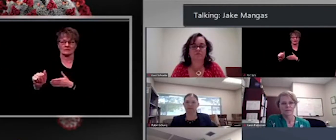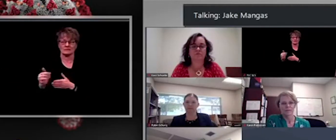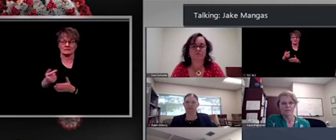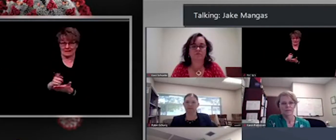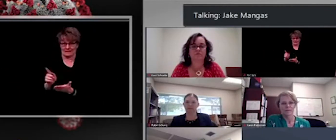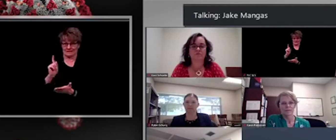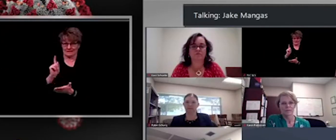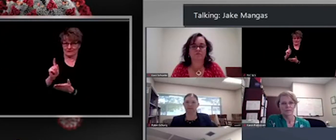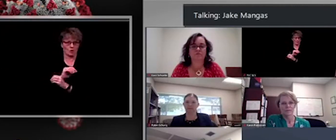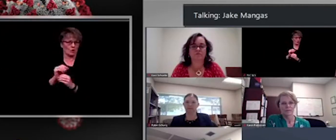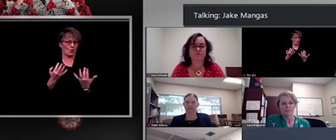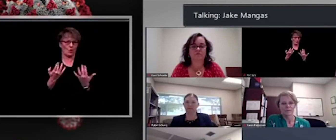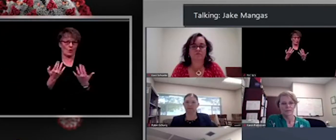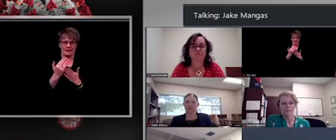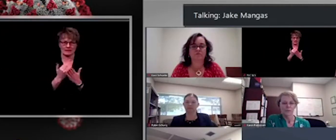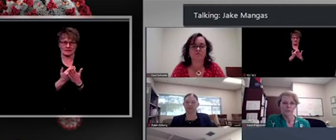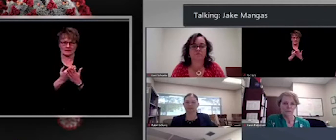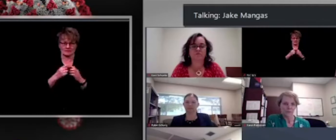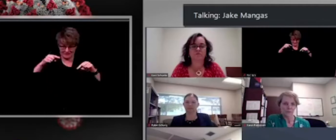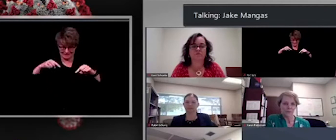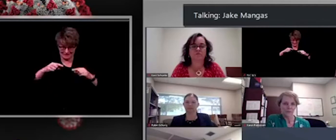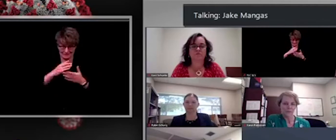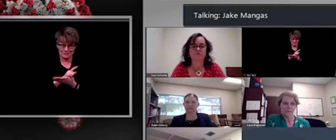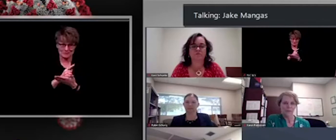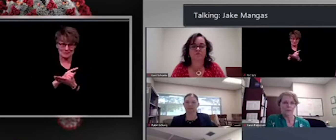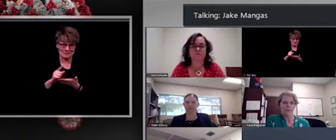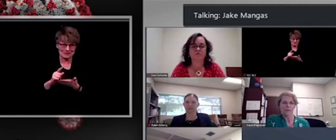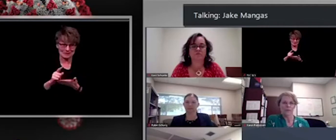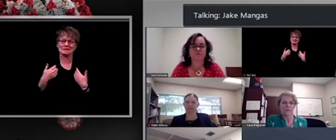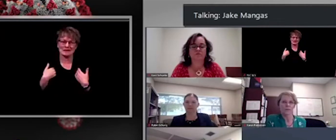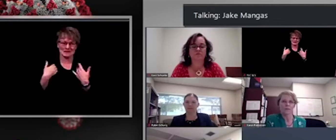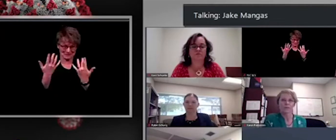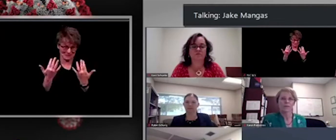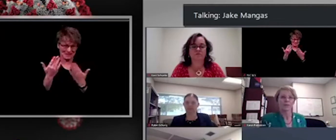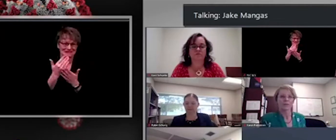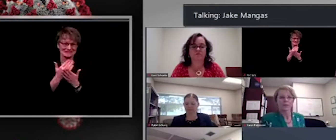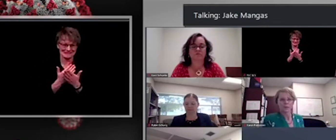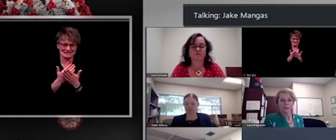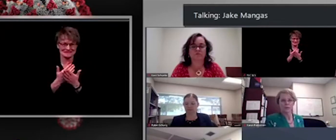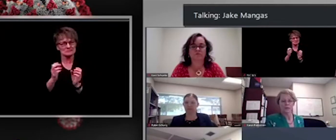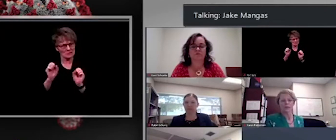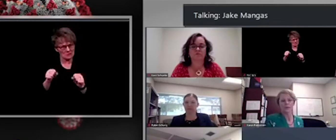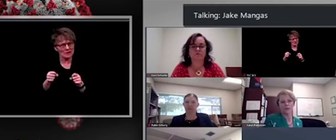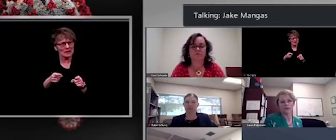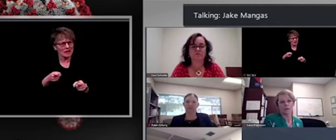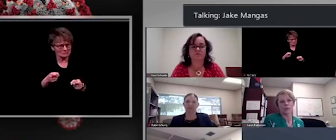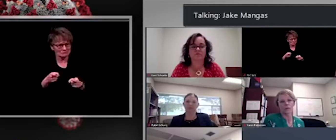So we have a manageable waiting list. I would say we're also going to be working with any